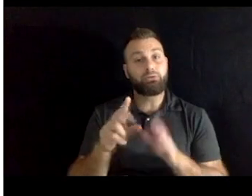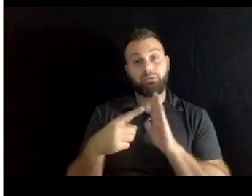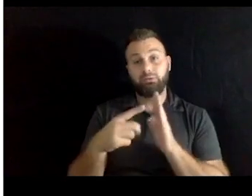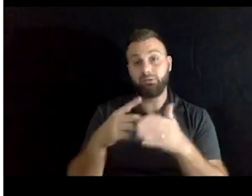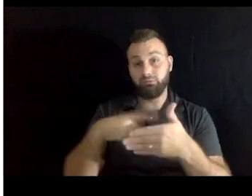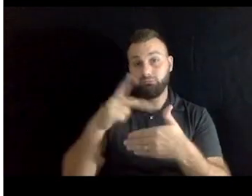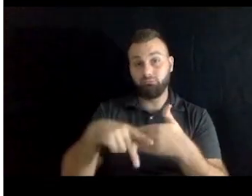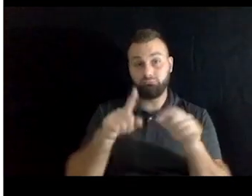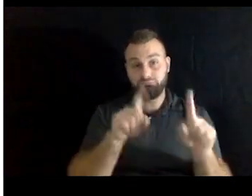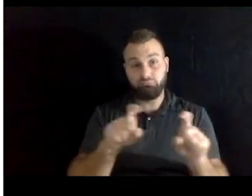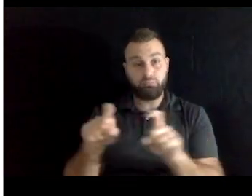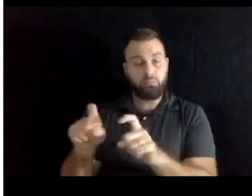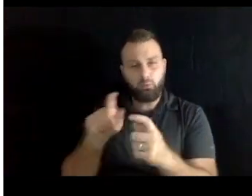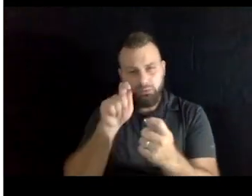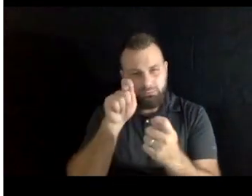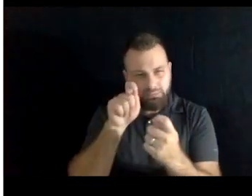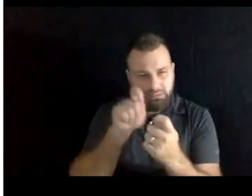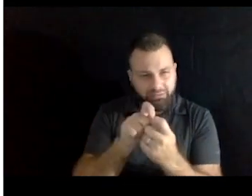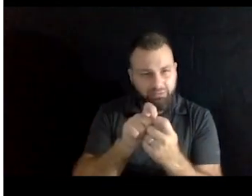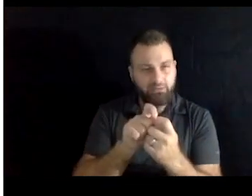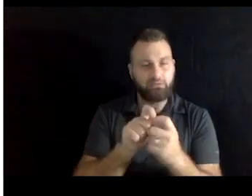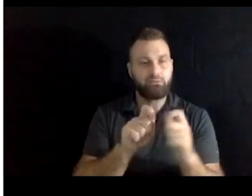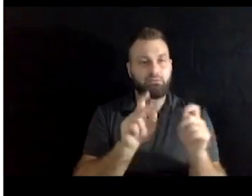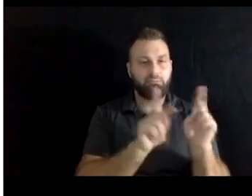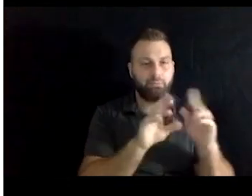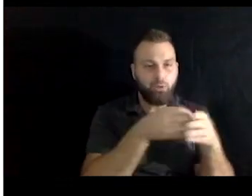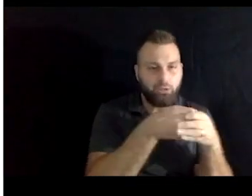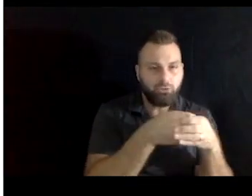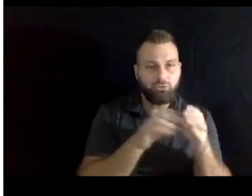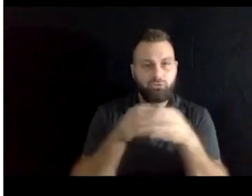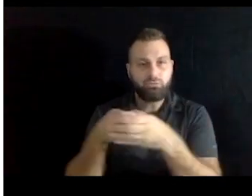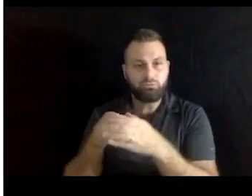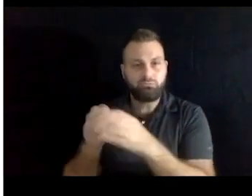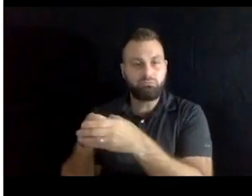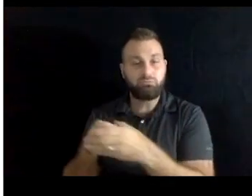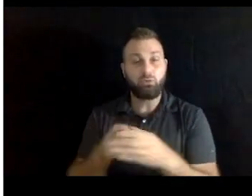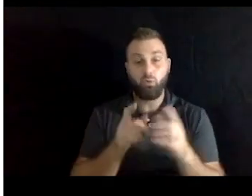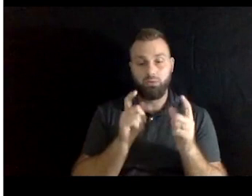on specific populations, right? So they're taking tailored interventions.